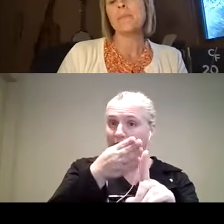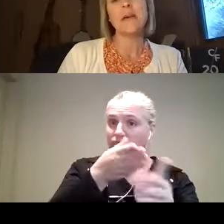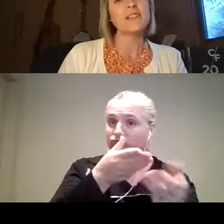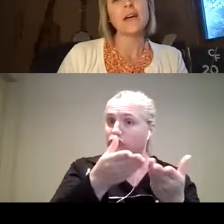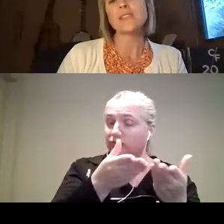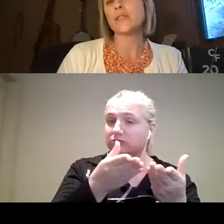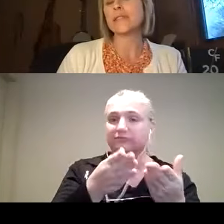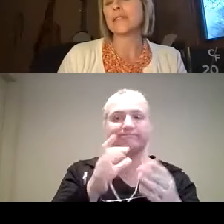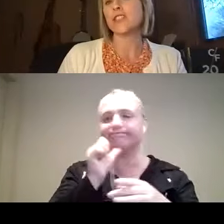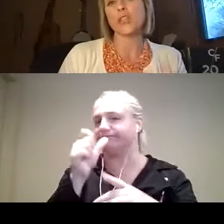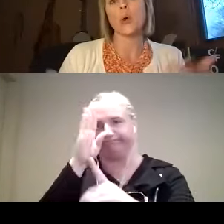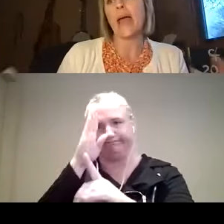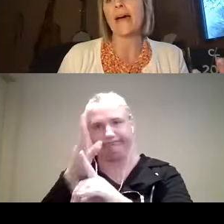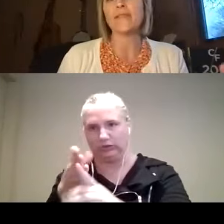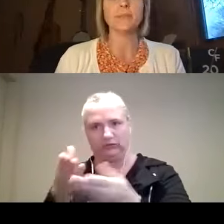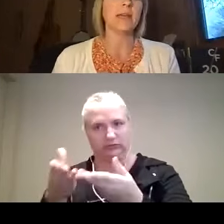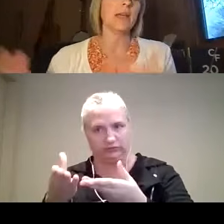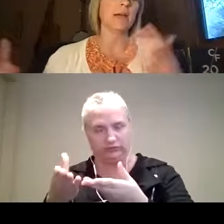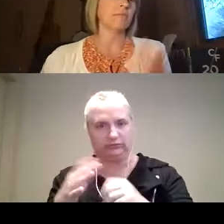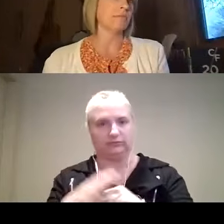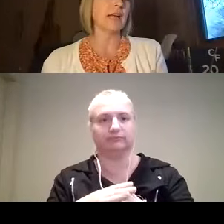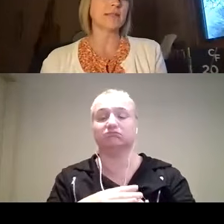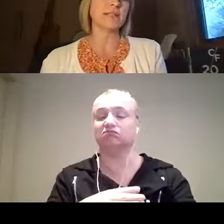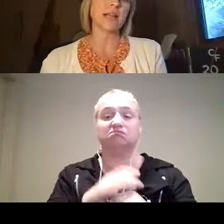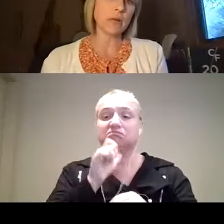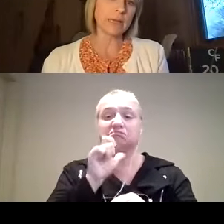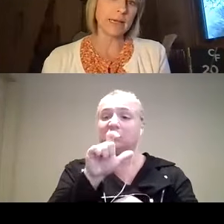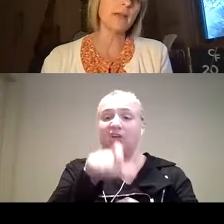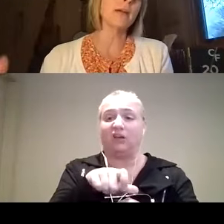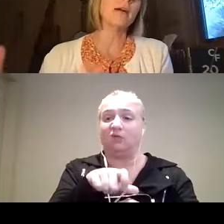Mental health services don't have to be necessarily